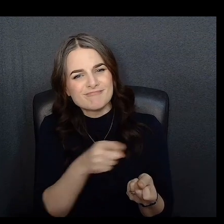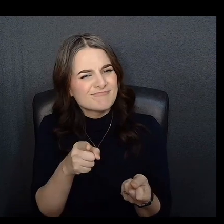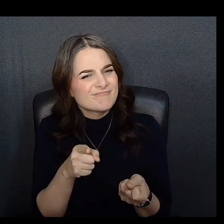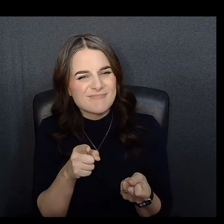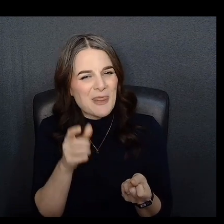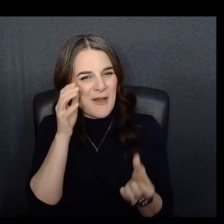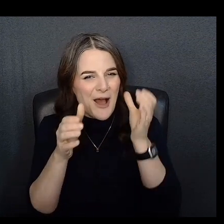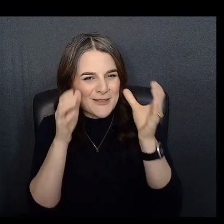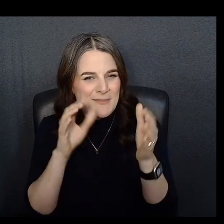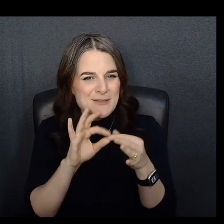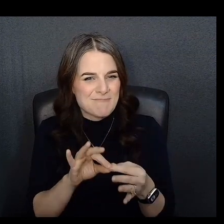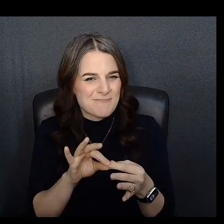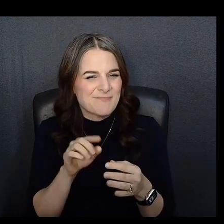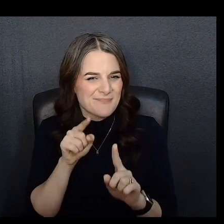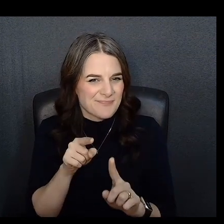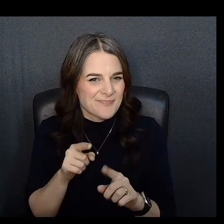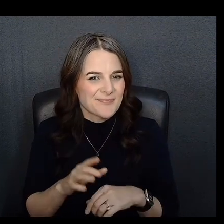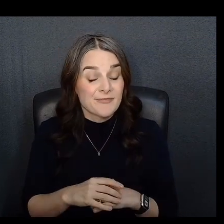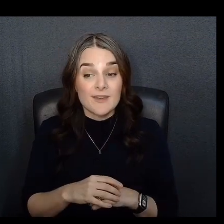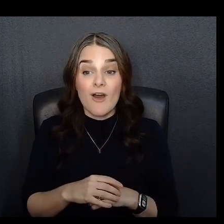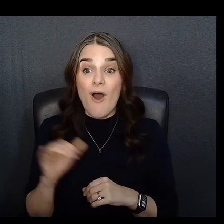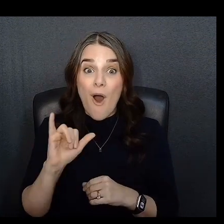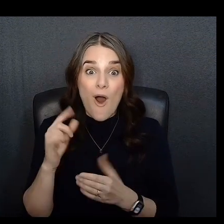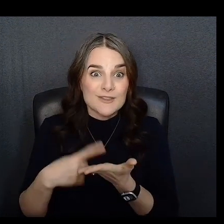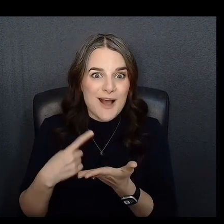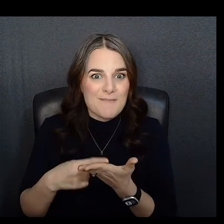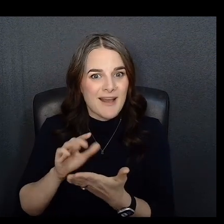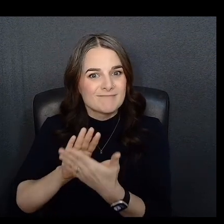So just because we have this vocabulary, doesn't mean that we necessarily know how to use it.